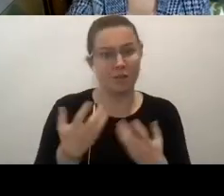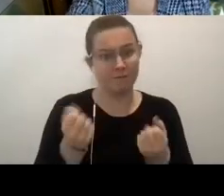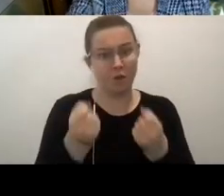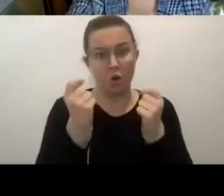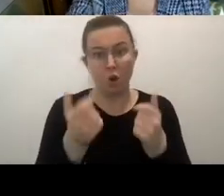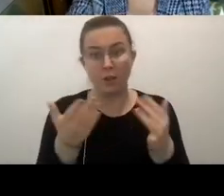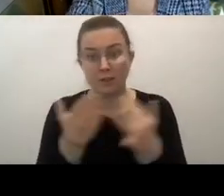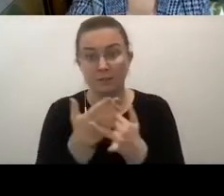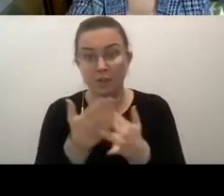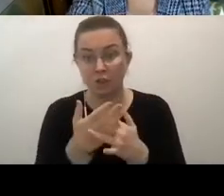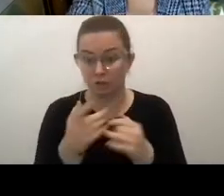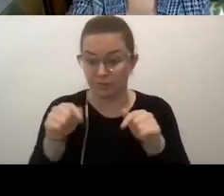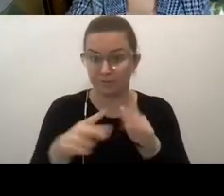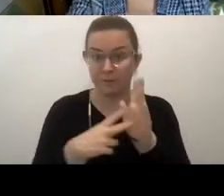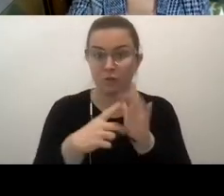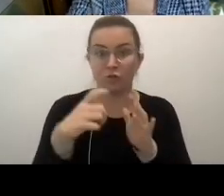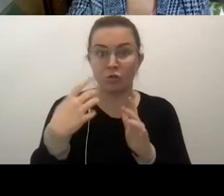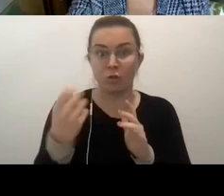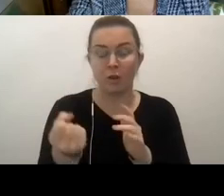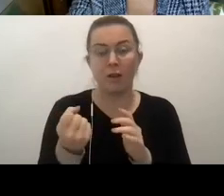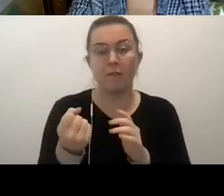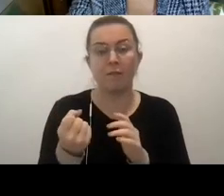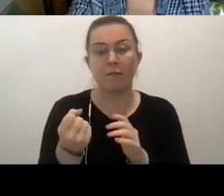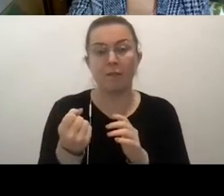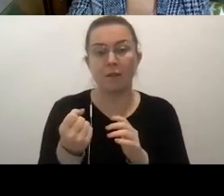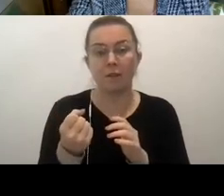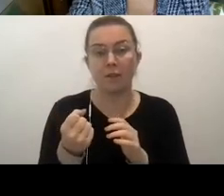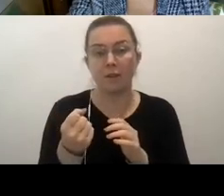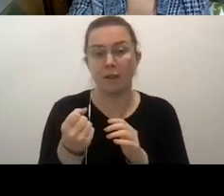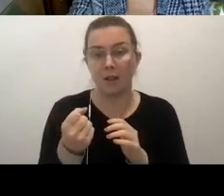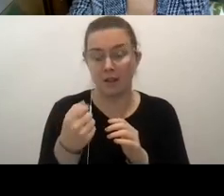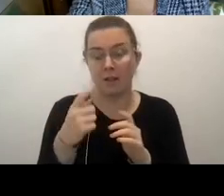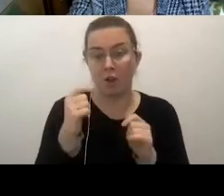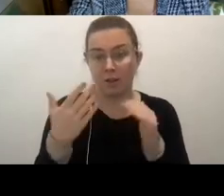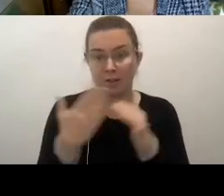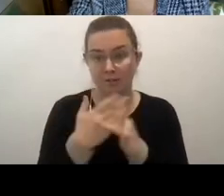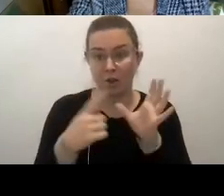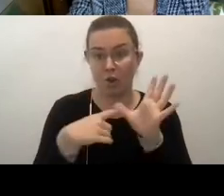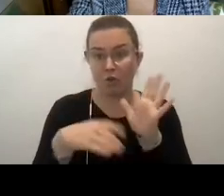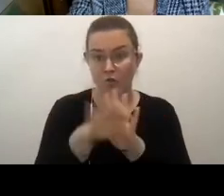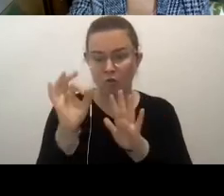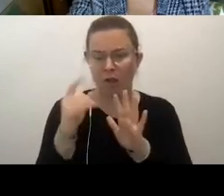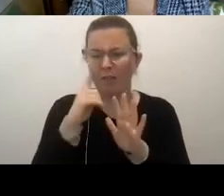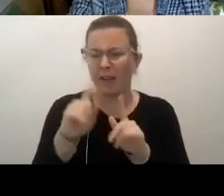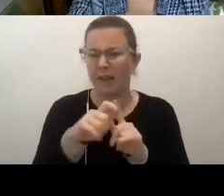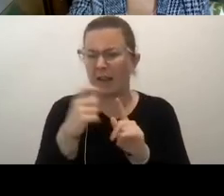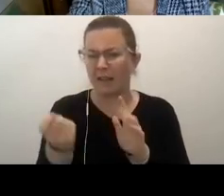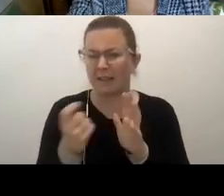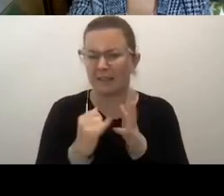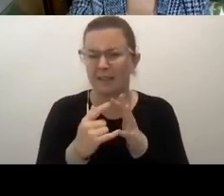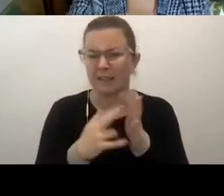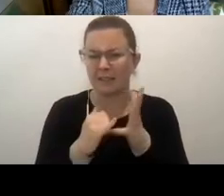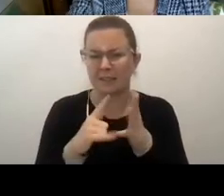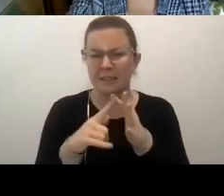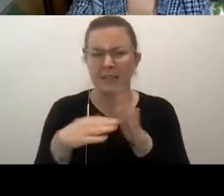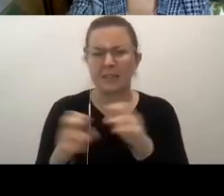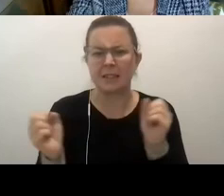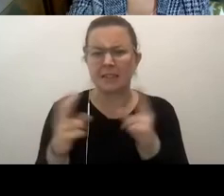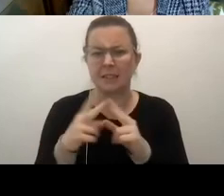intervention. Like, in Victoria they teach Aurora and Nixon. I think those are in Sydney as well.